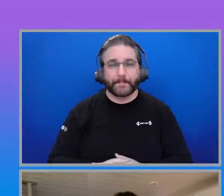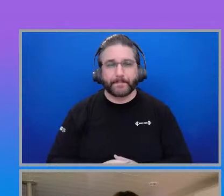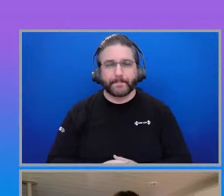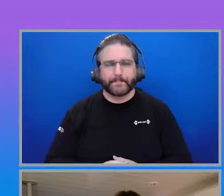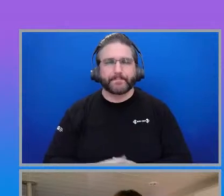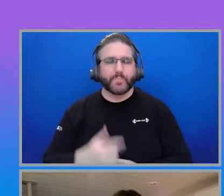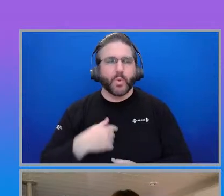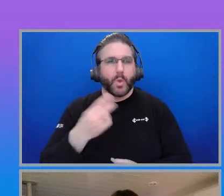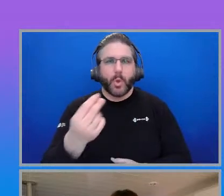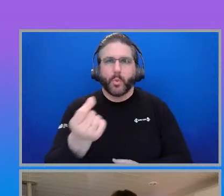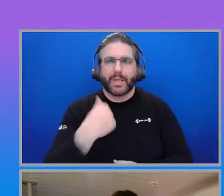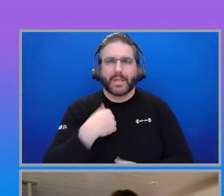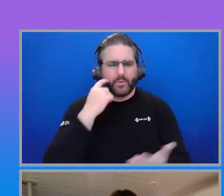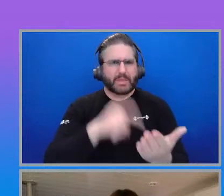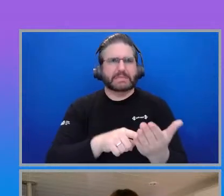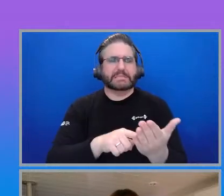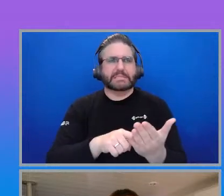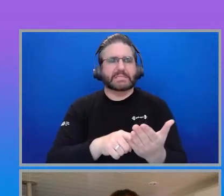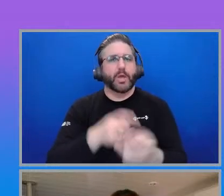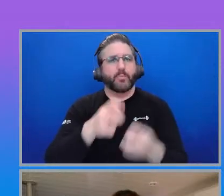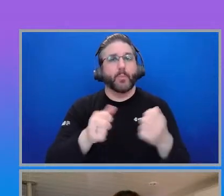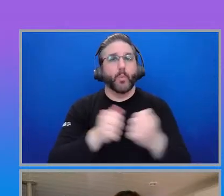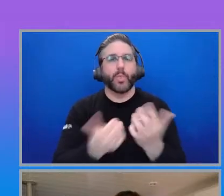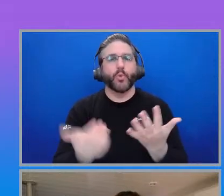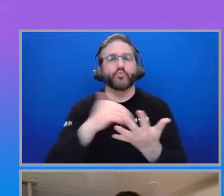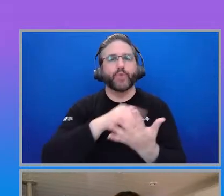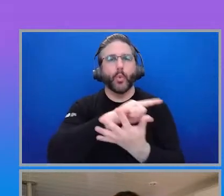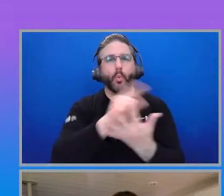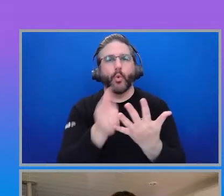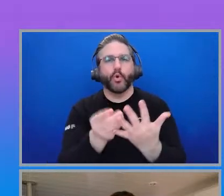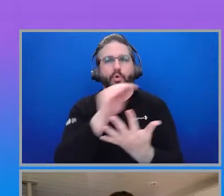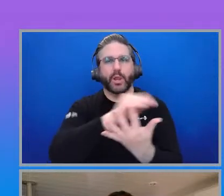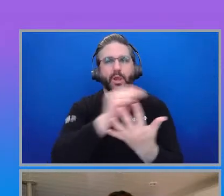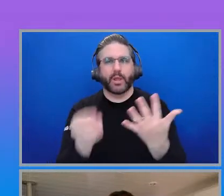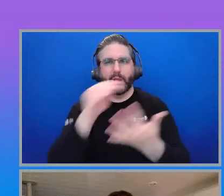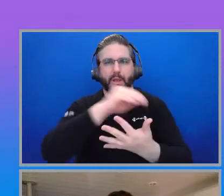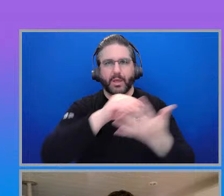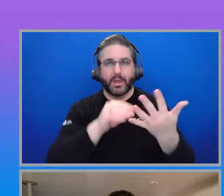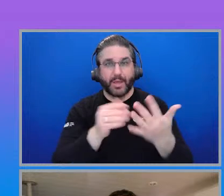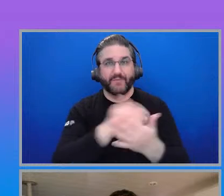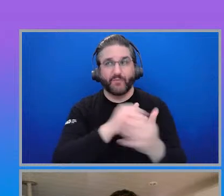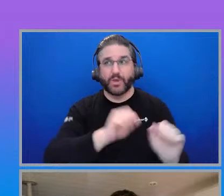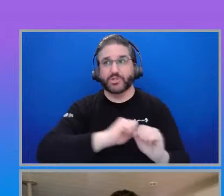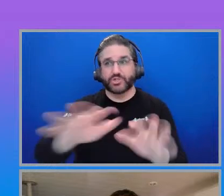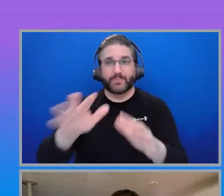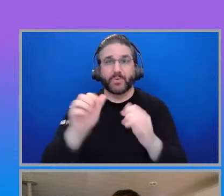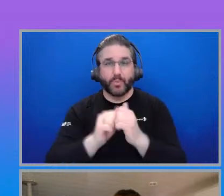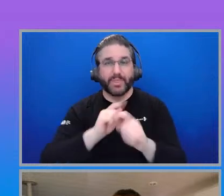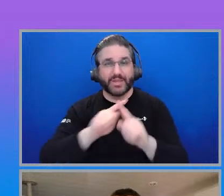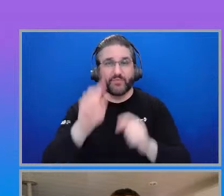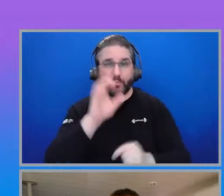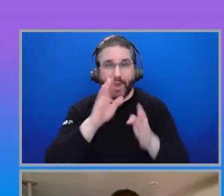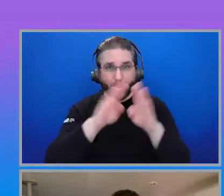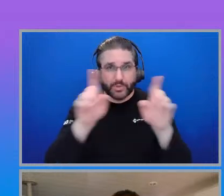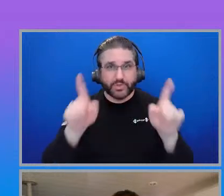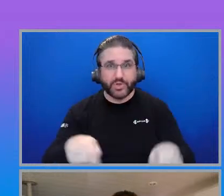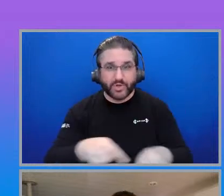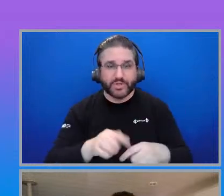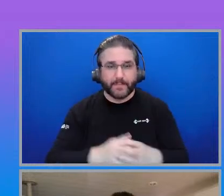And I fairly quickly realized those problems with reordering, in fact, long before it shipped in all the browsers. And the